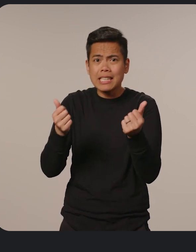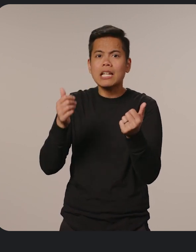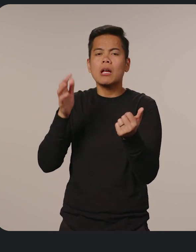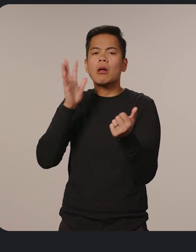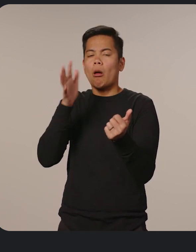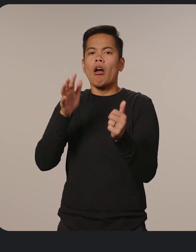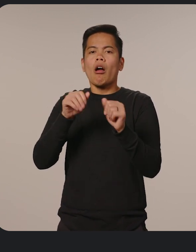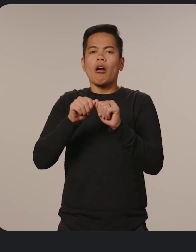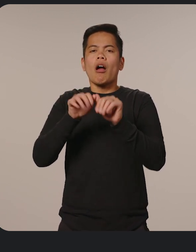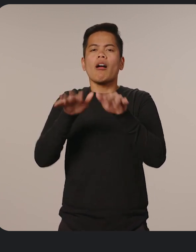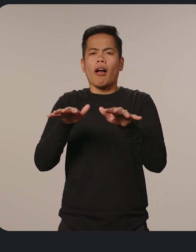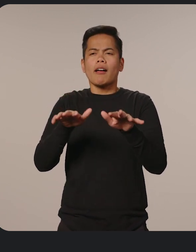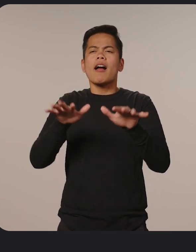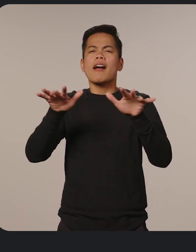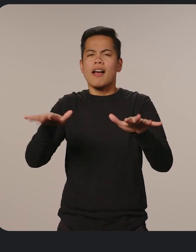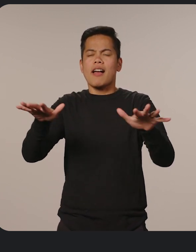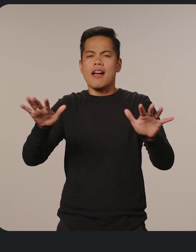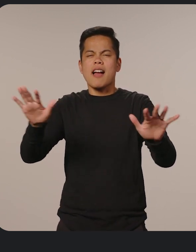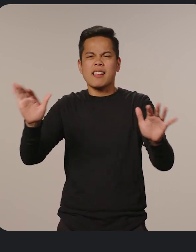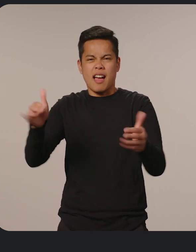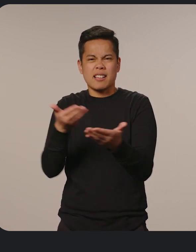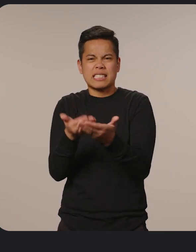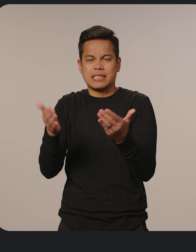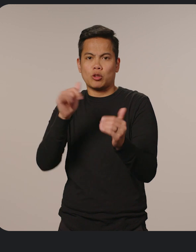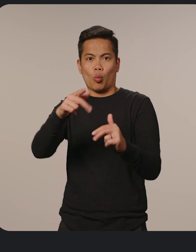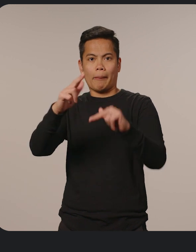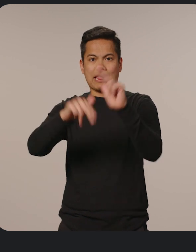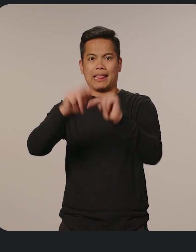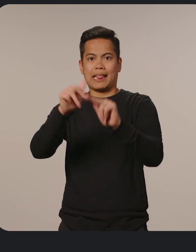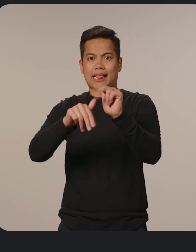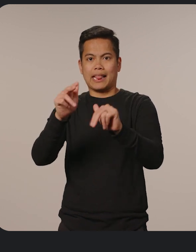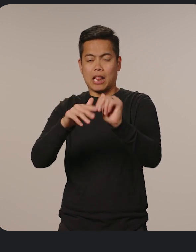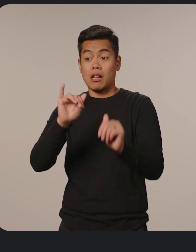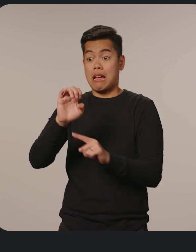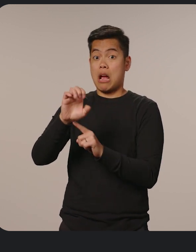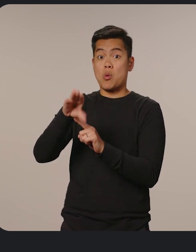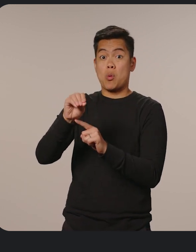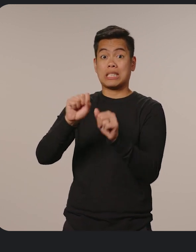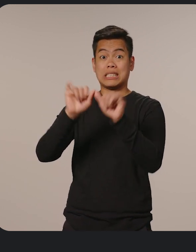You can leverage the ecosystem of devices across an entire home as a canvas